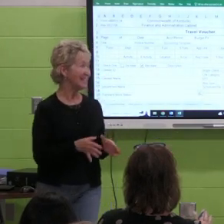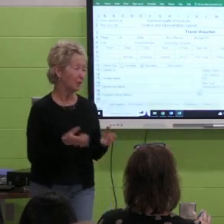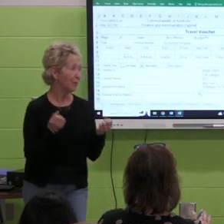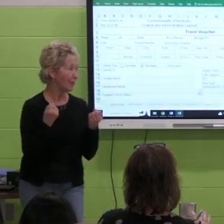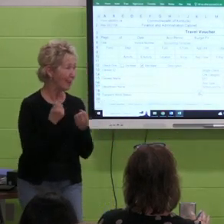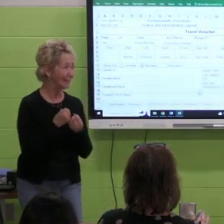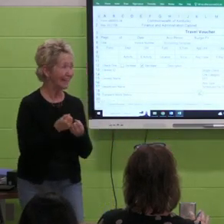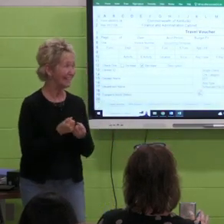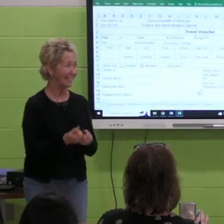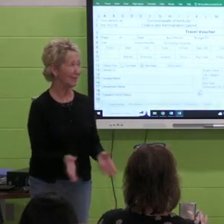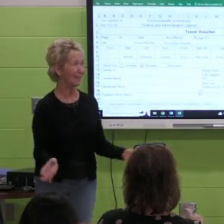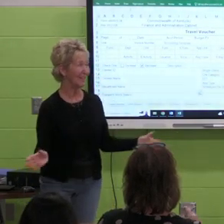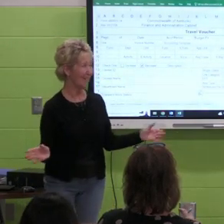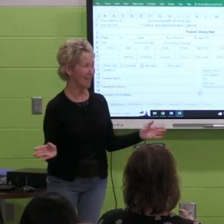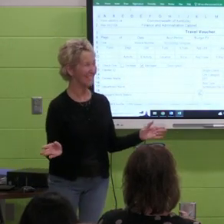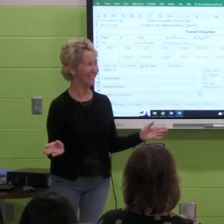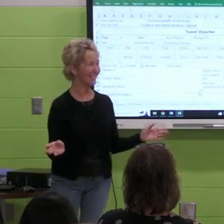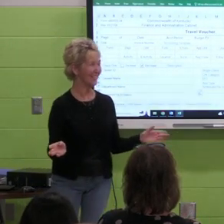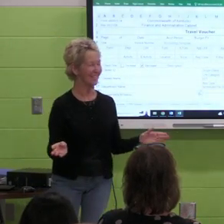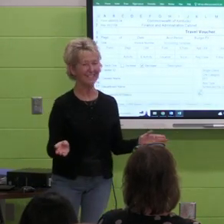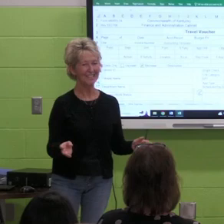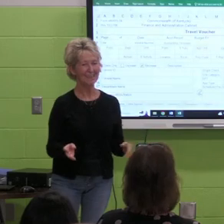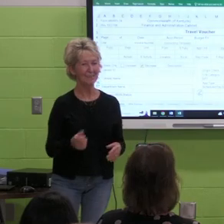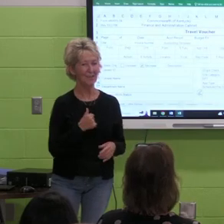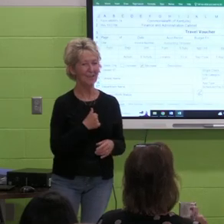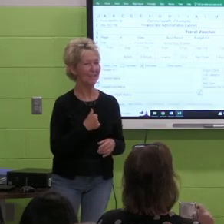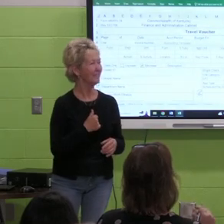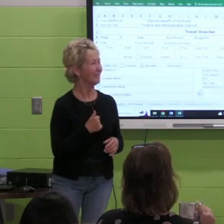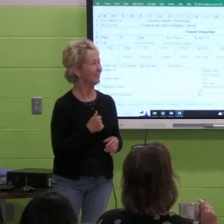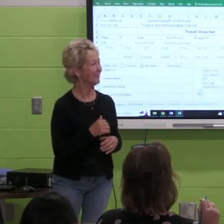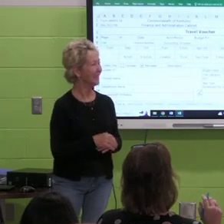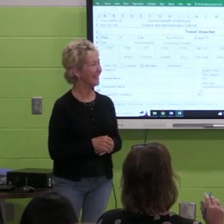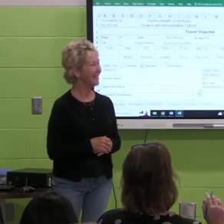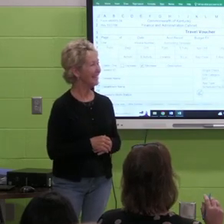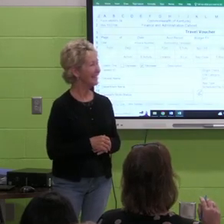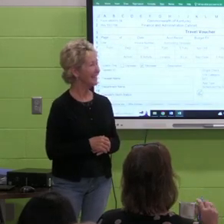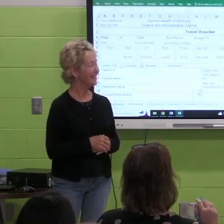for you you're talking about like Office 360 probably is that what you're thinking of most